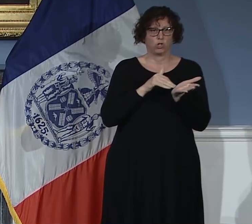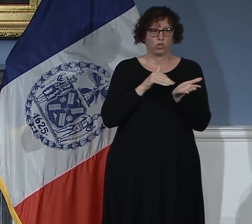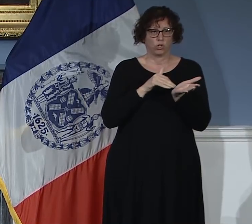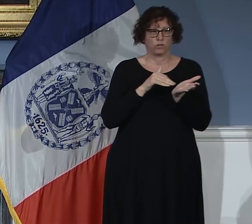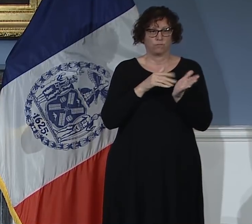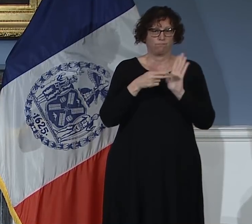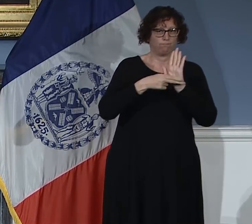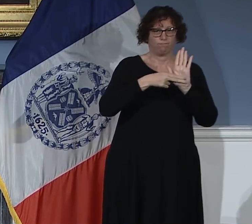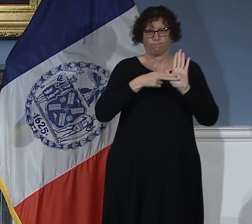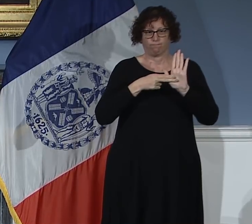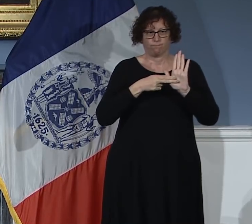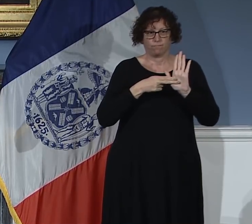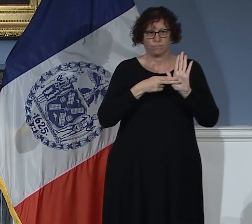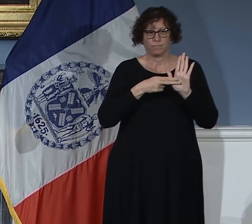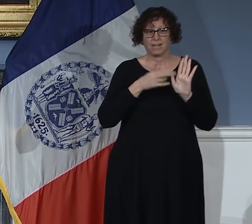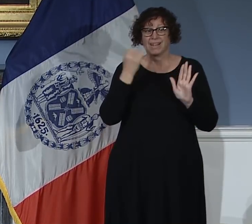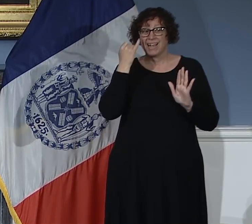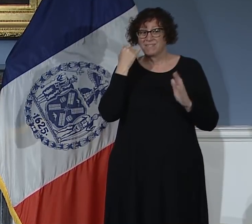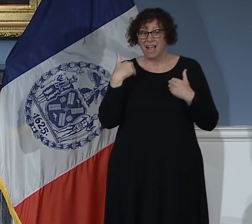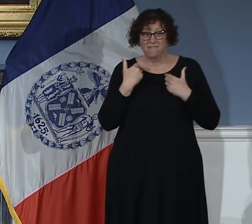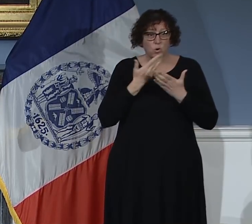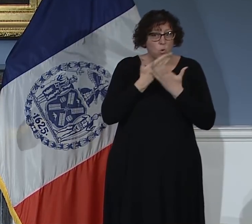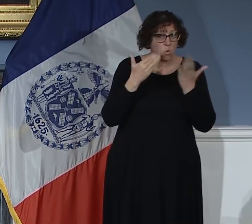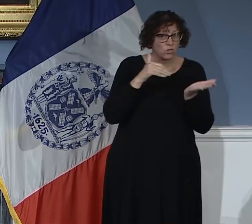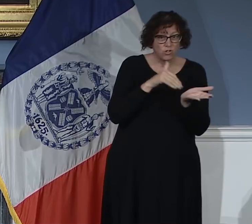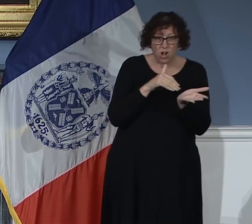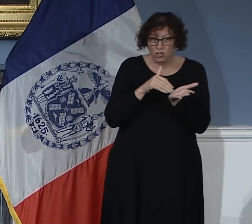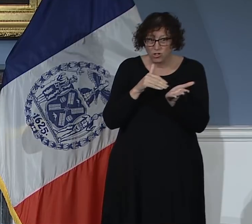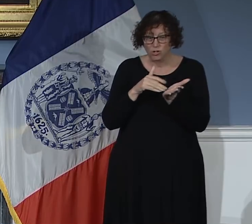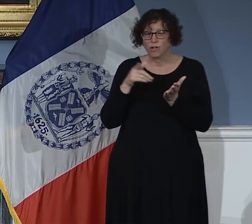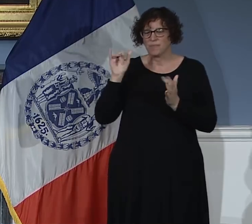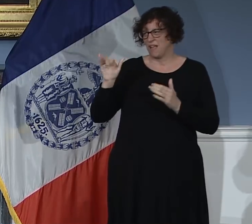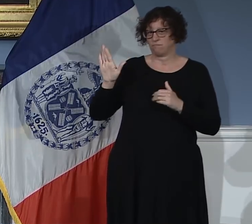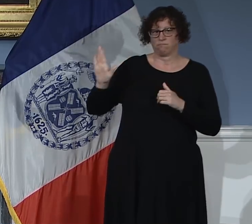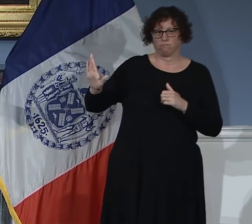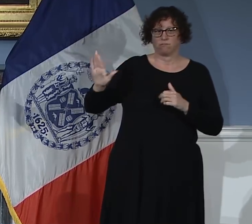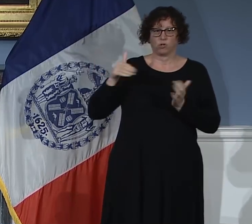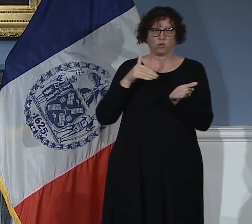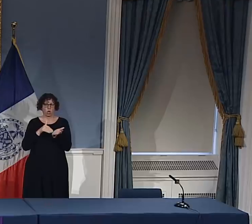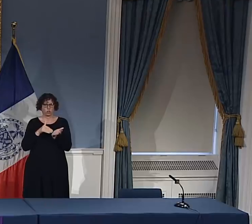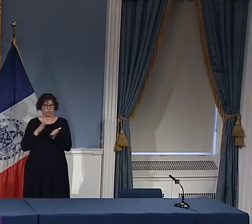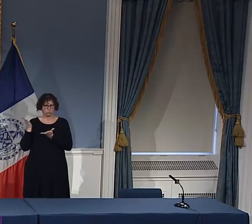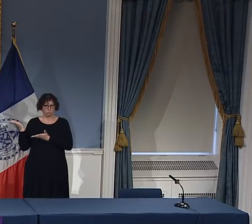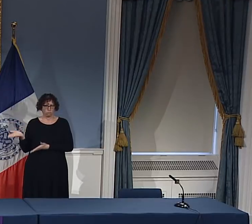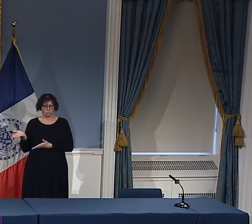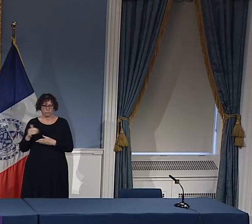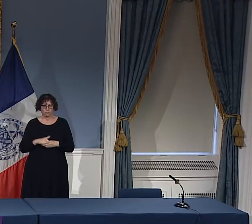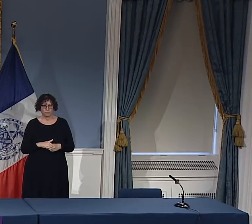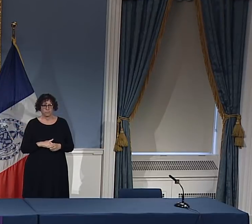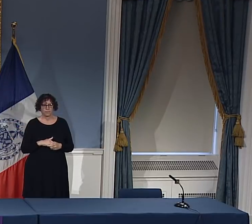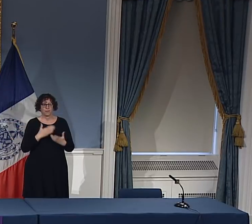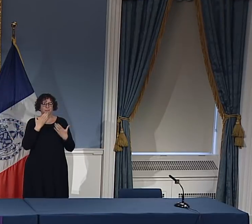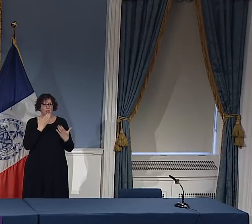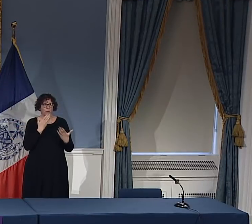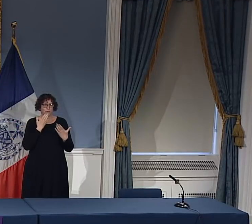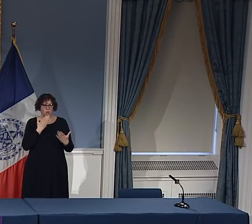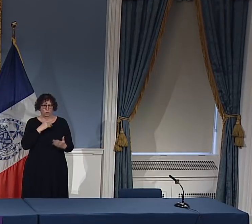FOR THOSE WHO HAVE A DOCTOR, ESH'SA L YSOOUR DOCTOR. FOR THOSE THAT DON'T HAVE A DOCTOR, SHE'S YOUR DOCTOR. SHE IS GOI TNGO TELL YOU NOW THE TRUTH YOU NEED TO